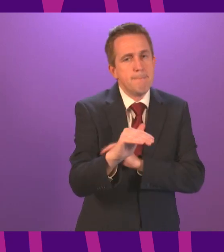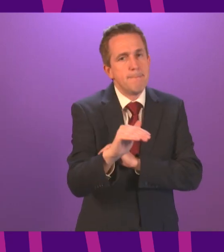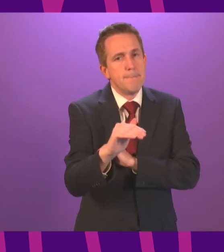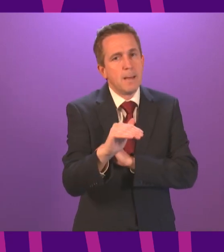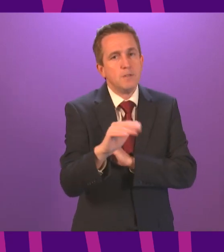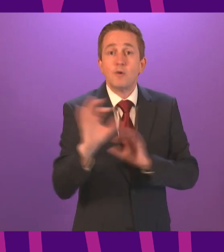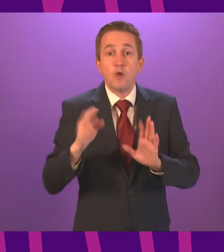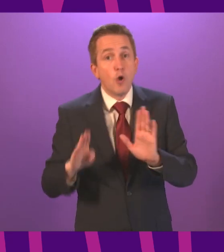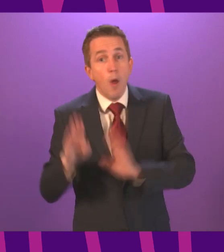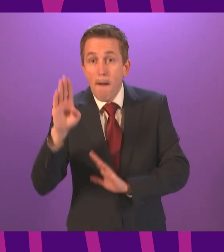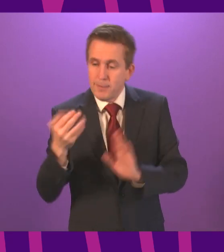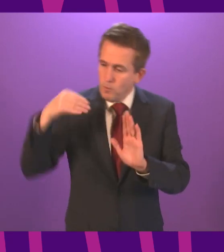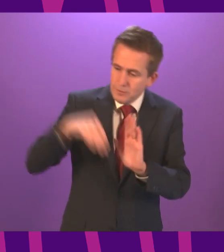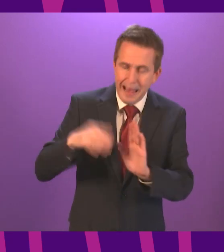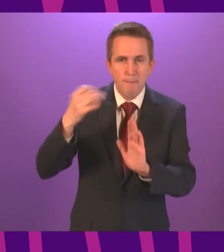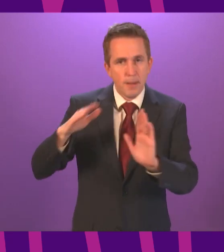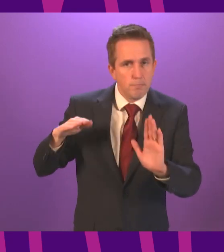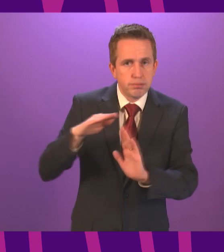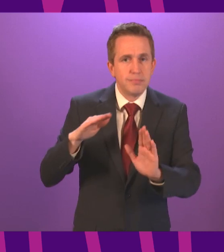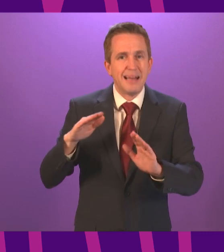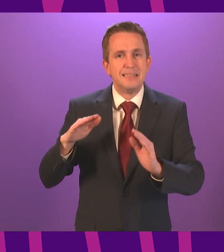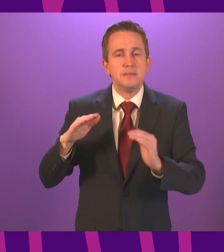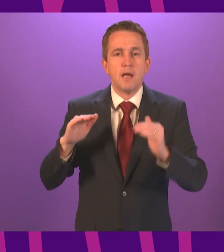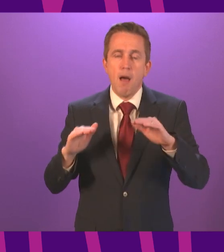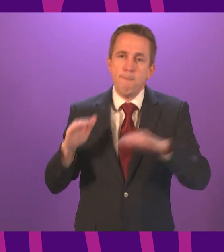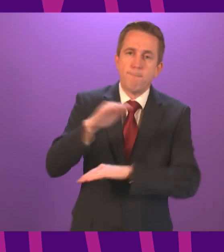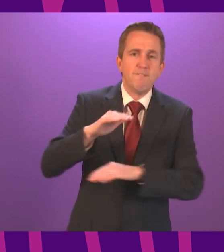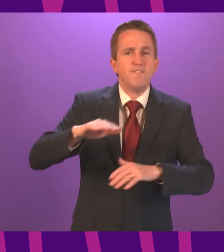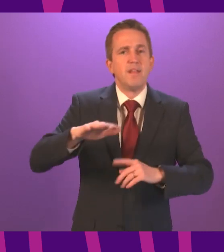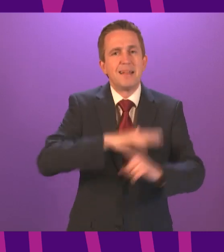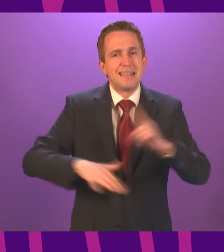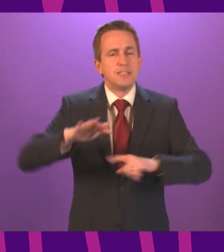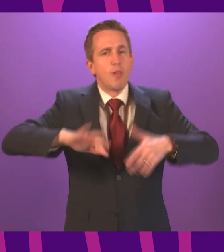national average and people in West Lothian can look at the analysis, which was published